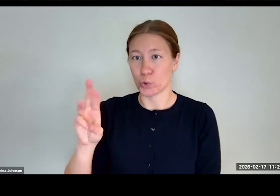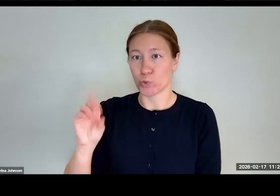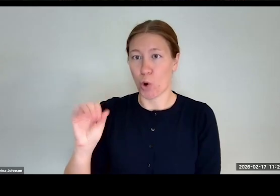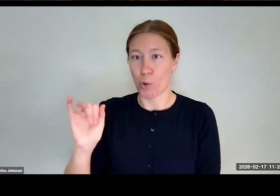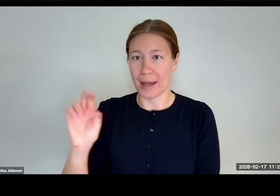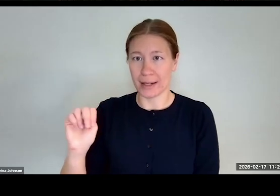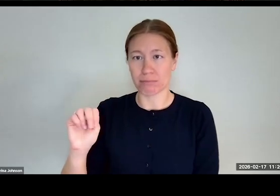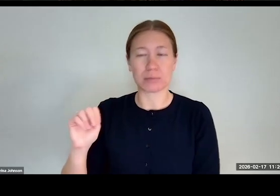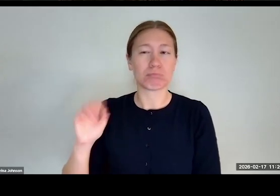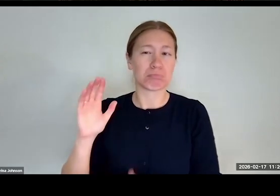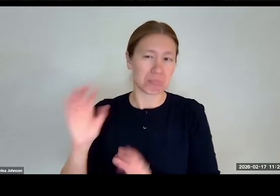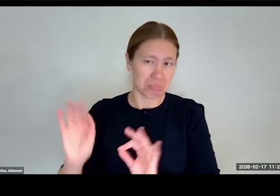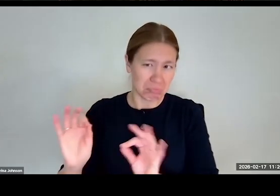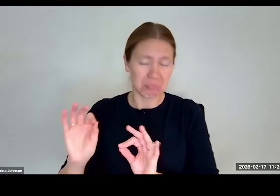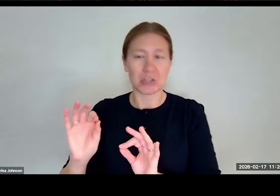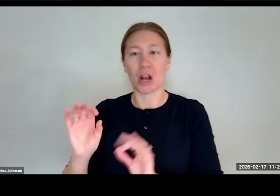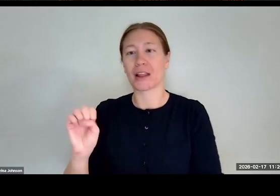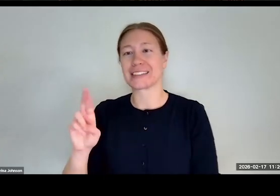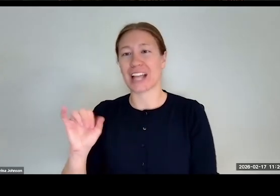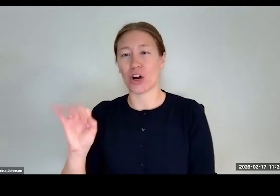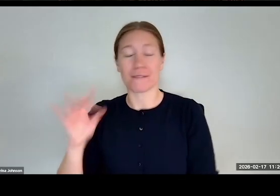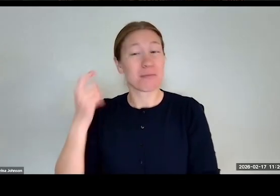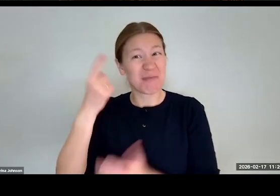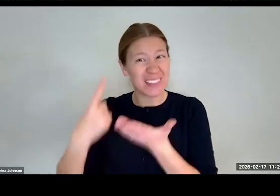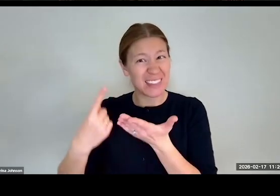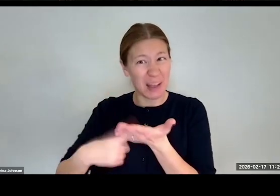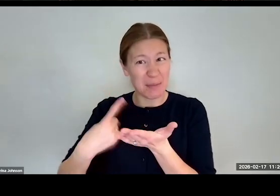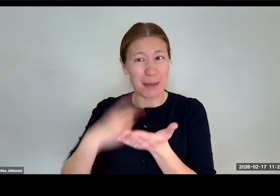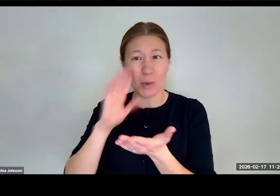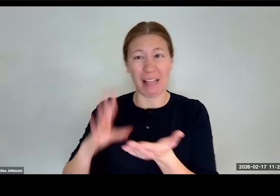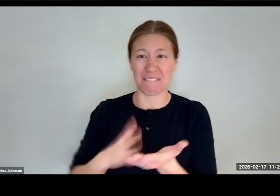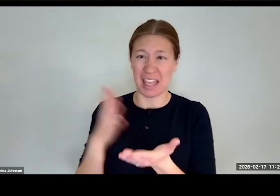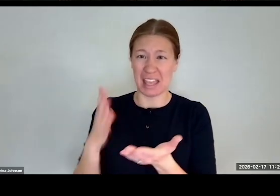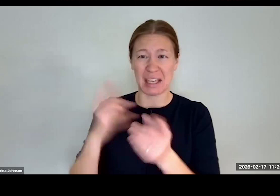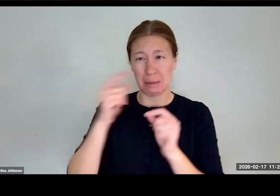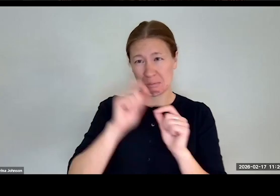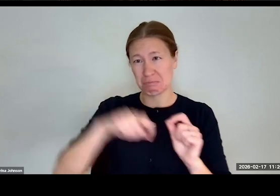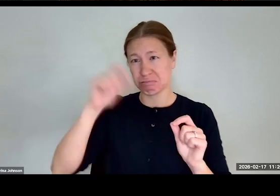There are fonts that have extremely decorative siffs that have swirls and loops and are oversized.